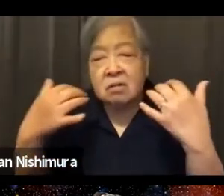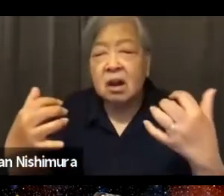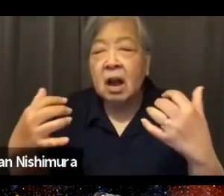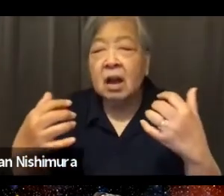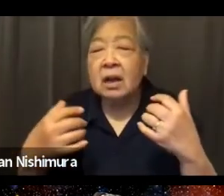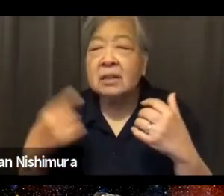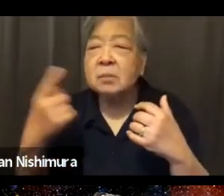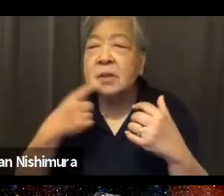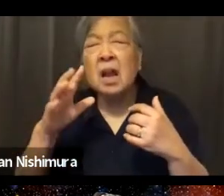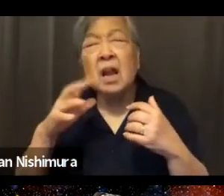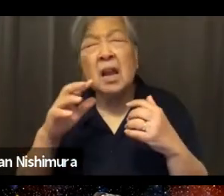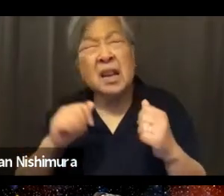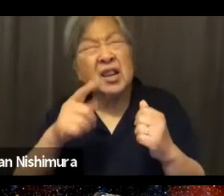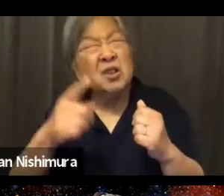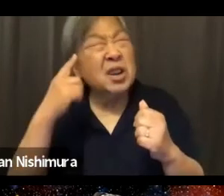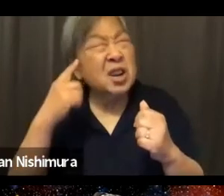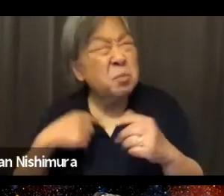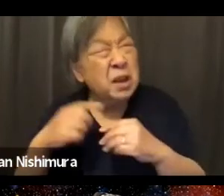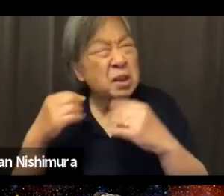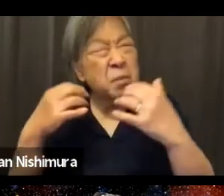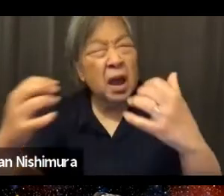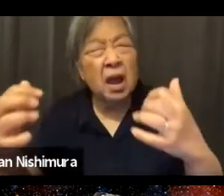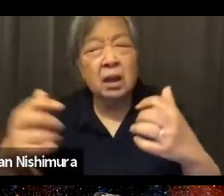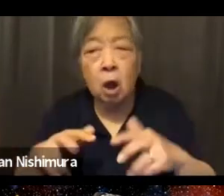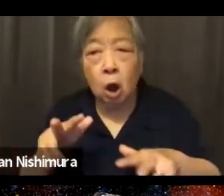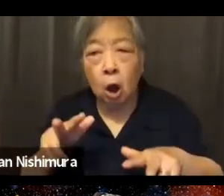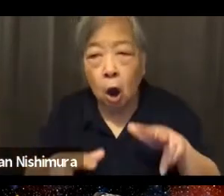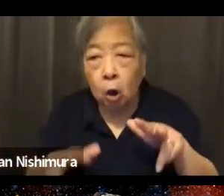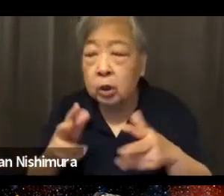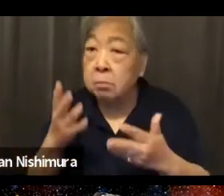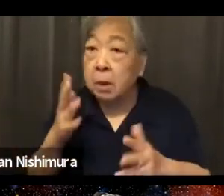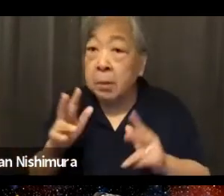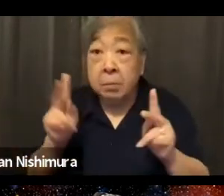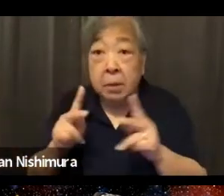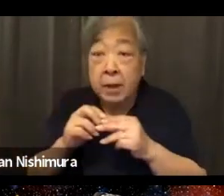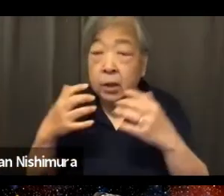And it can be really awkward because there may be folks in the audience that cannot hear